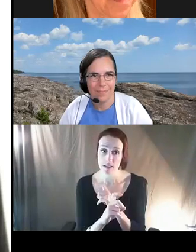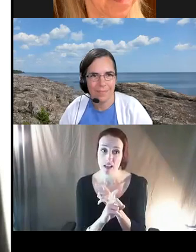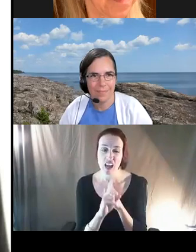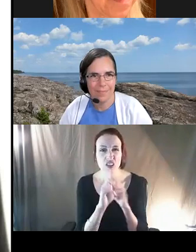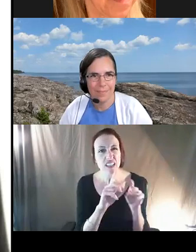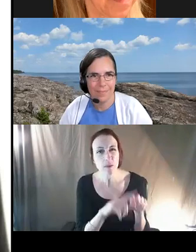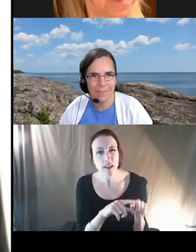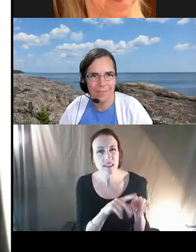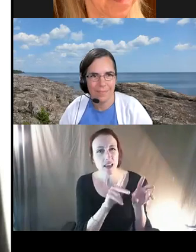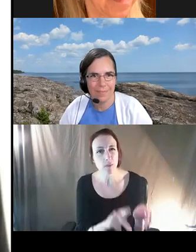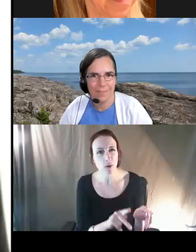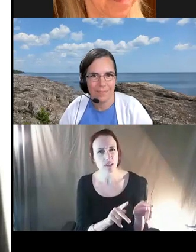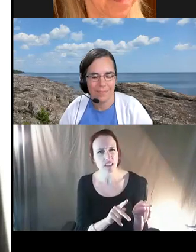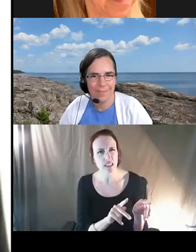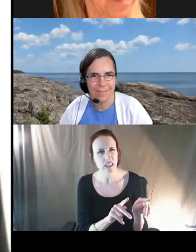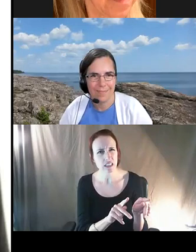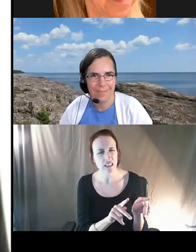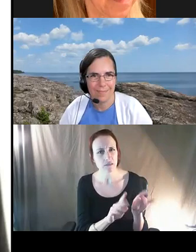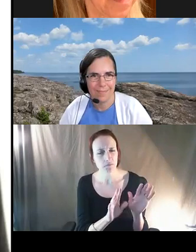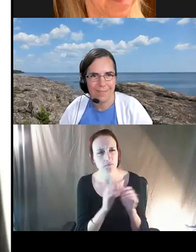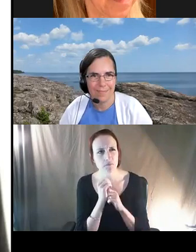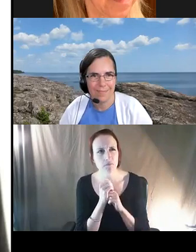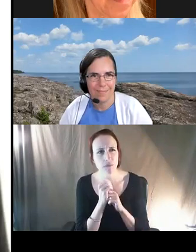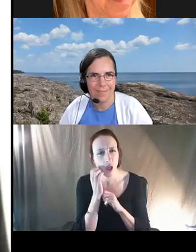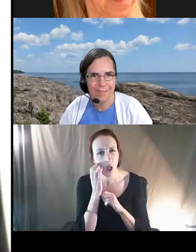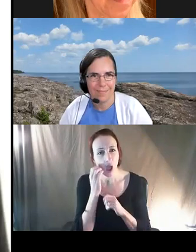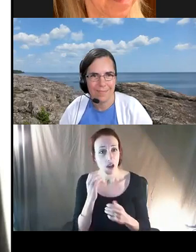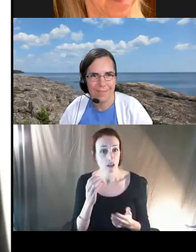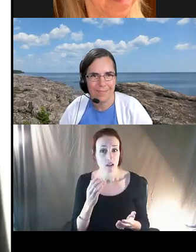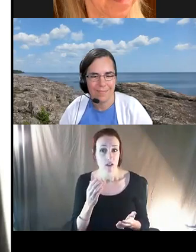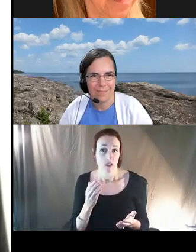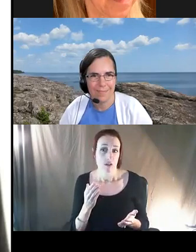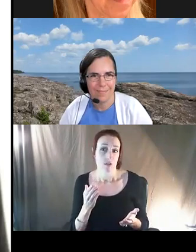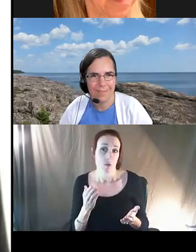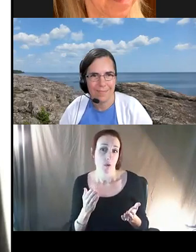so maybe that's too much information for me as a